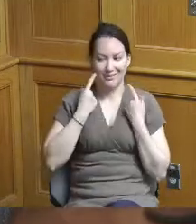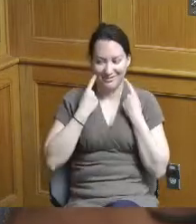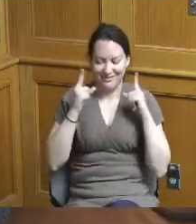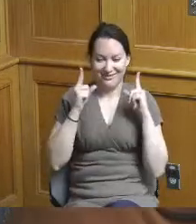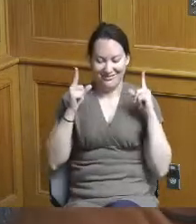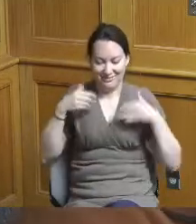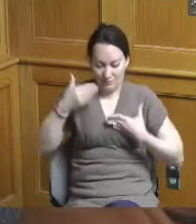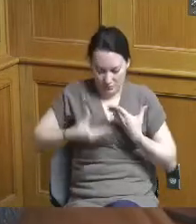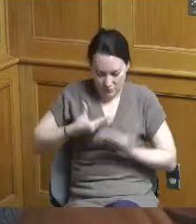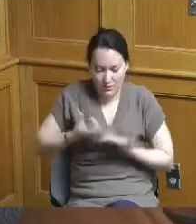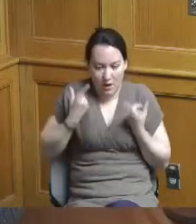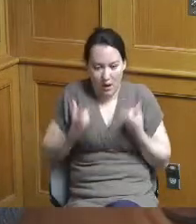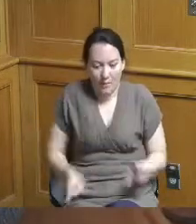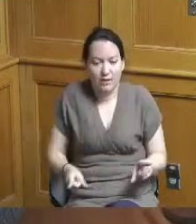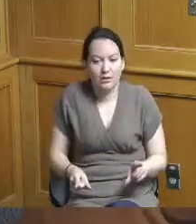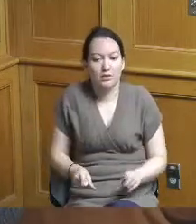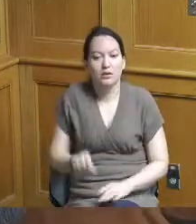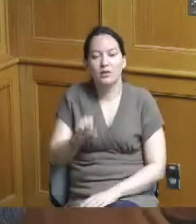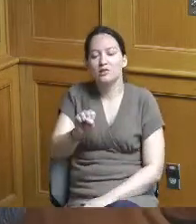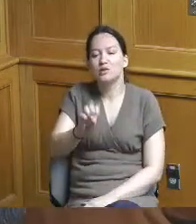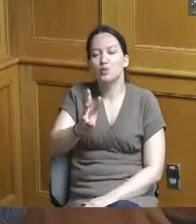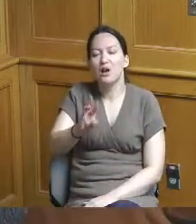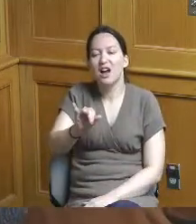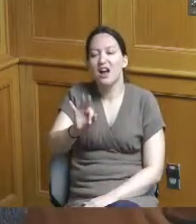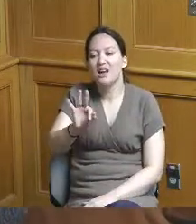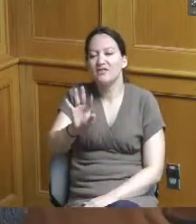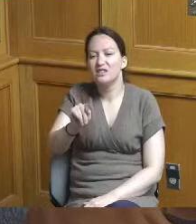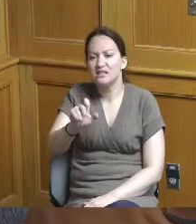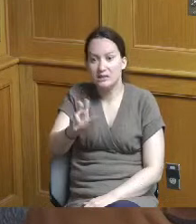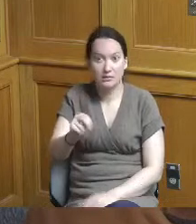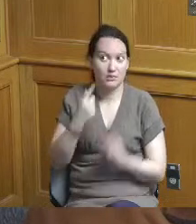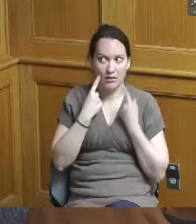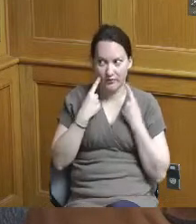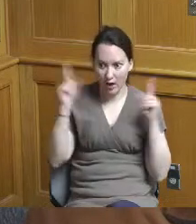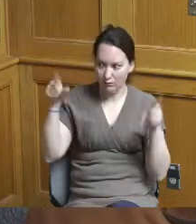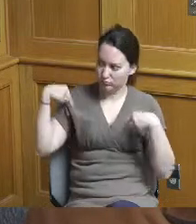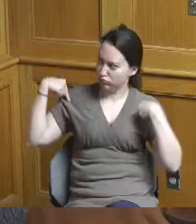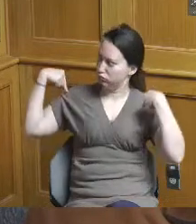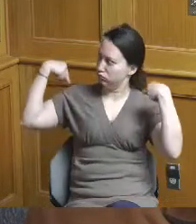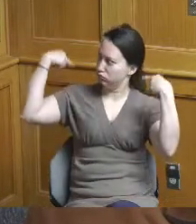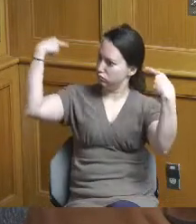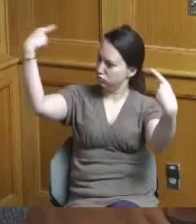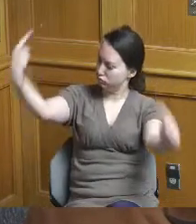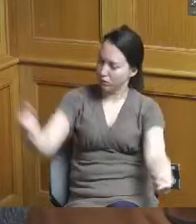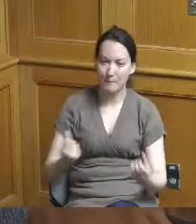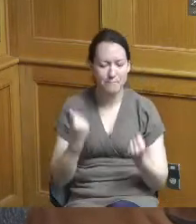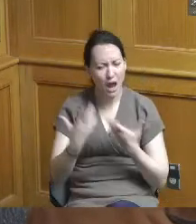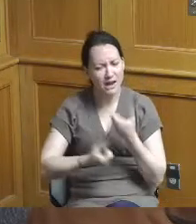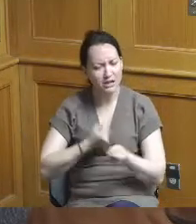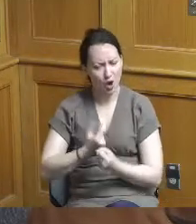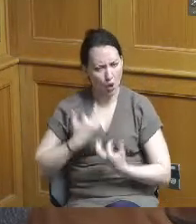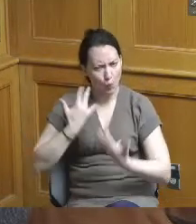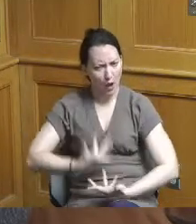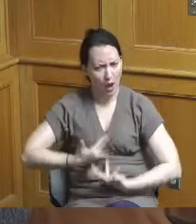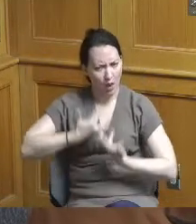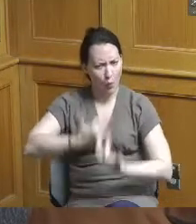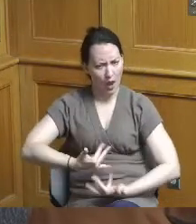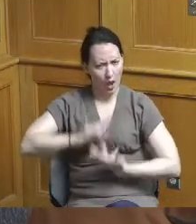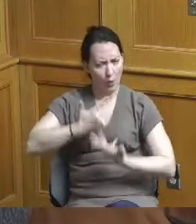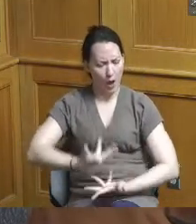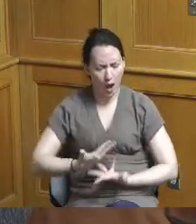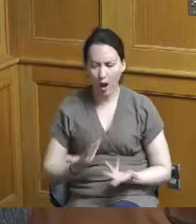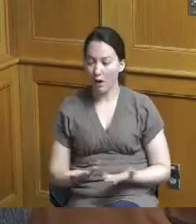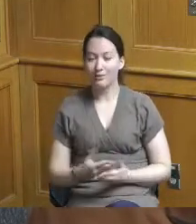happening at Swifton and finally but it's been years so I want to see if with the Port Authority